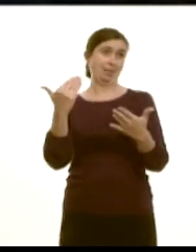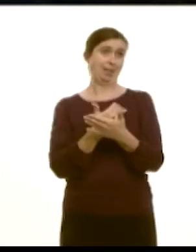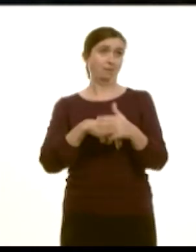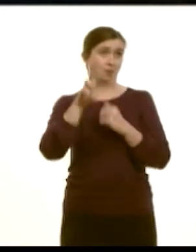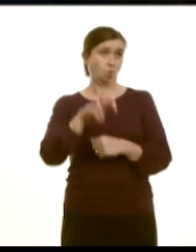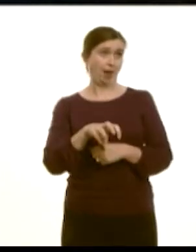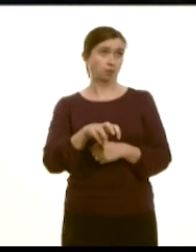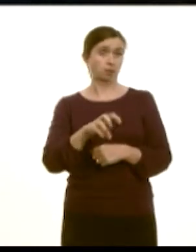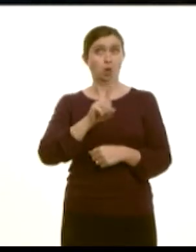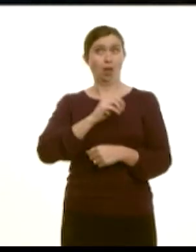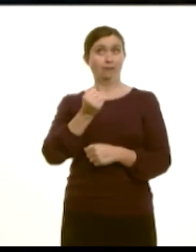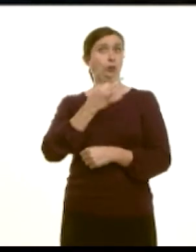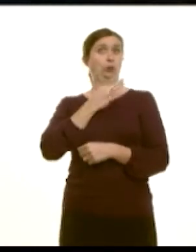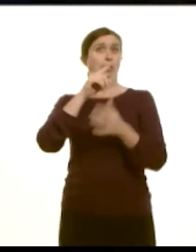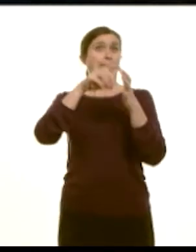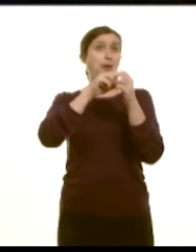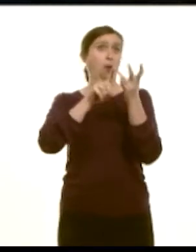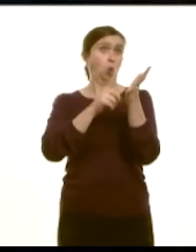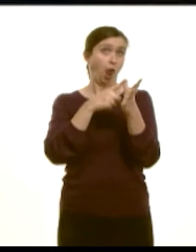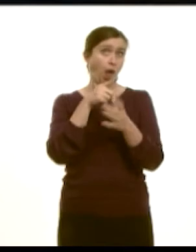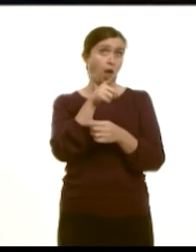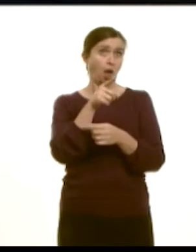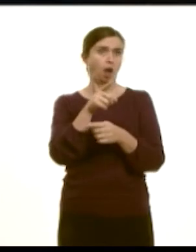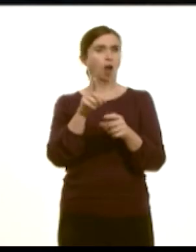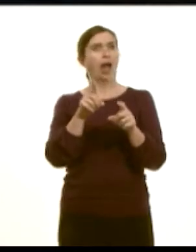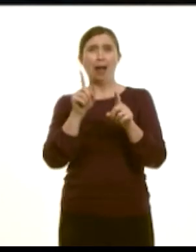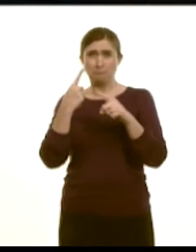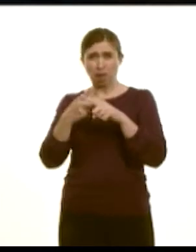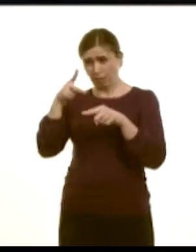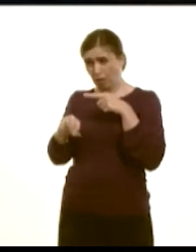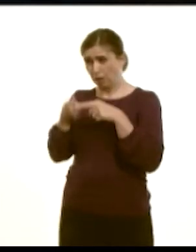Given the threat of Ebola against a backdrop of such cuts, what assurances can you give